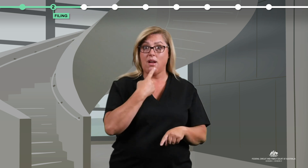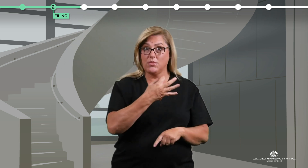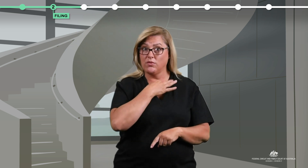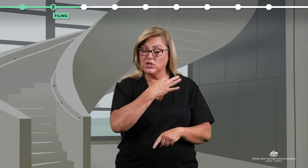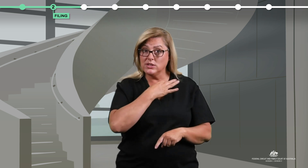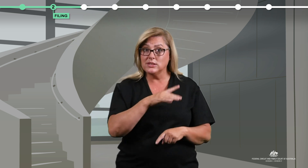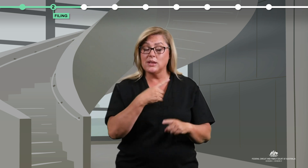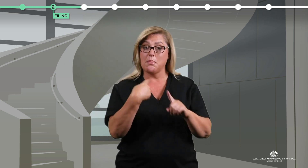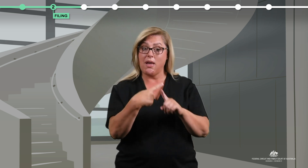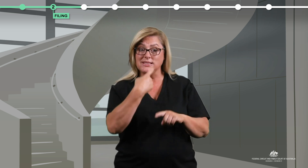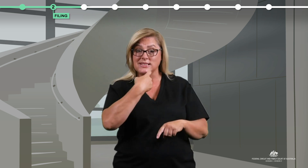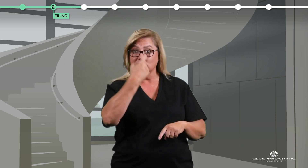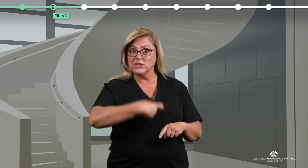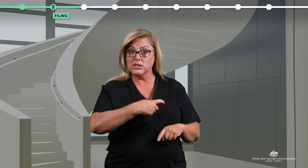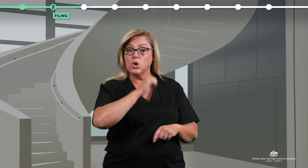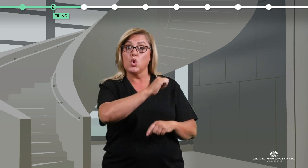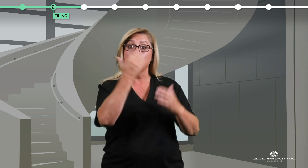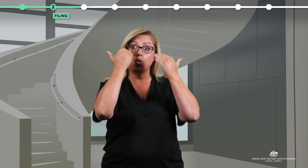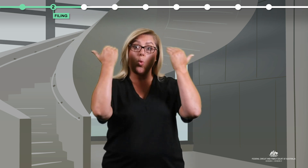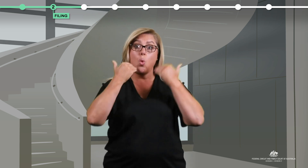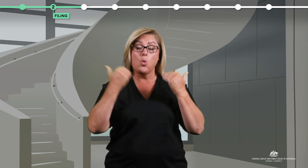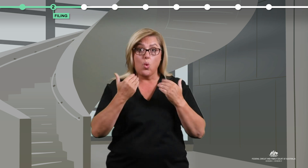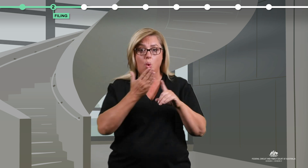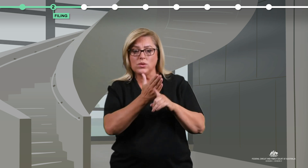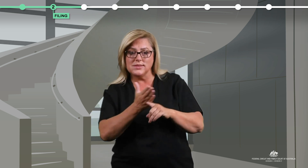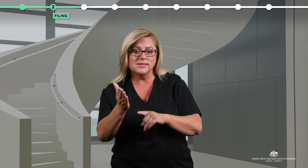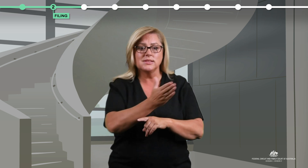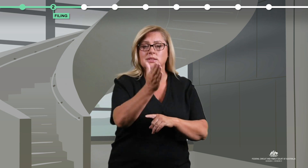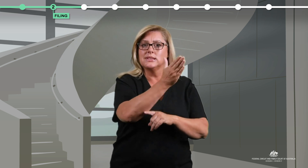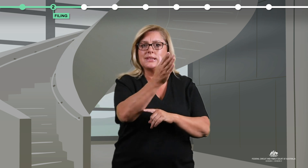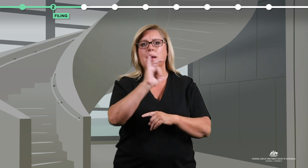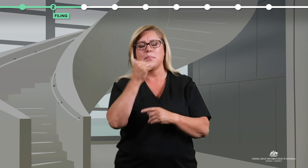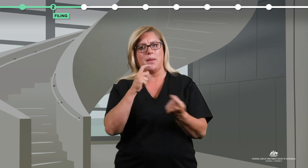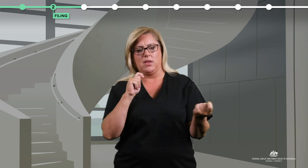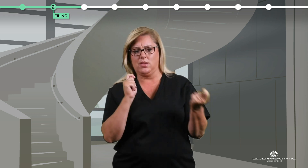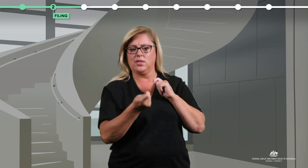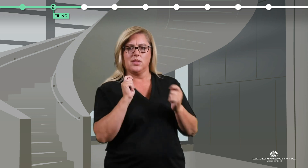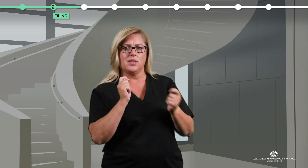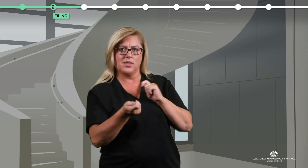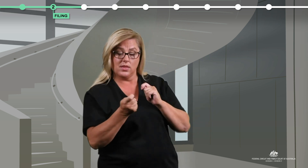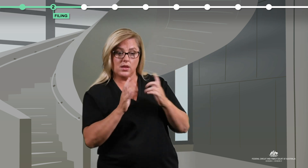Depending on the type and seriousness of risk, your Court pathway may vary.